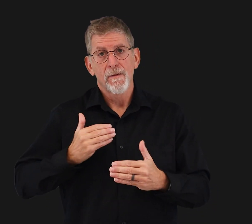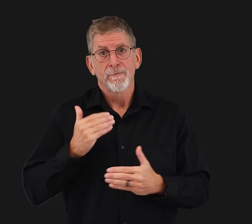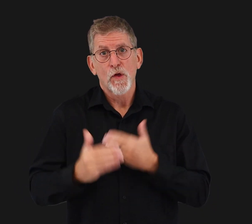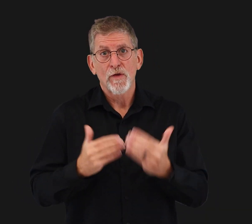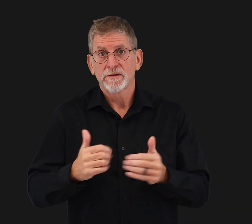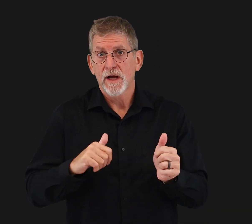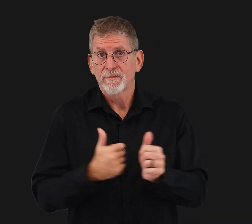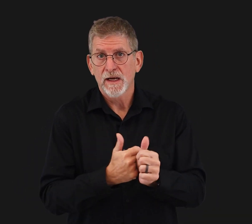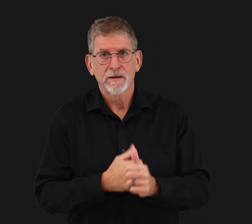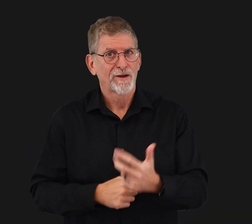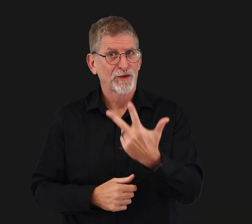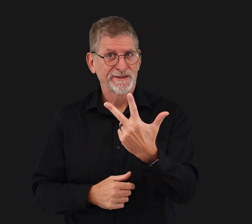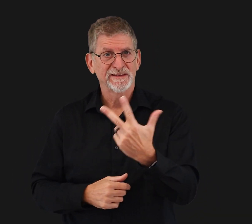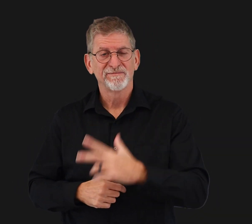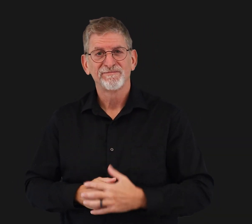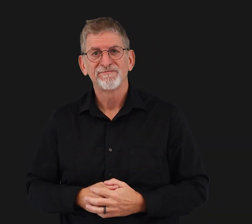Progress update: